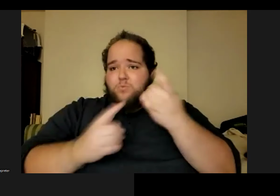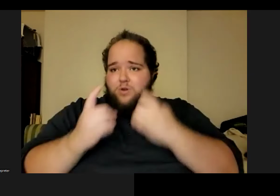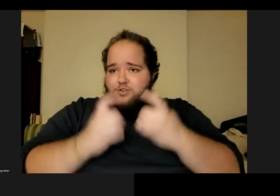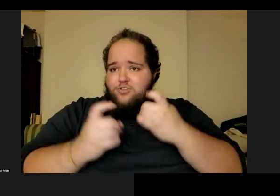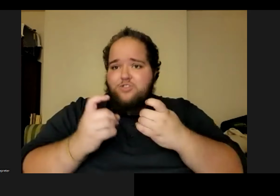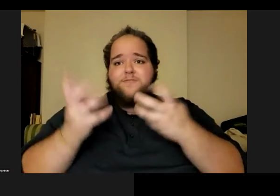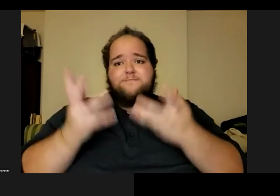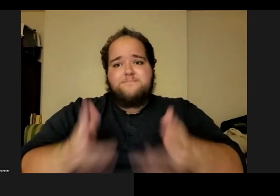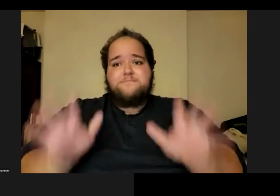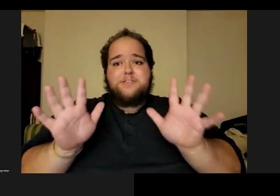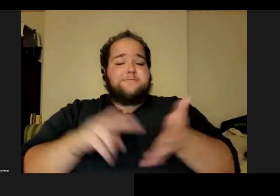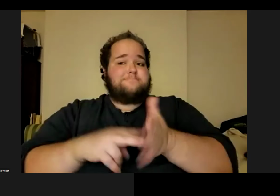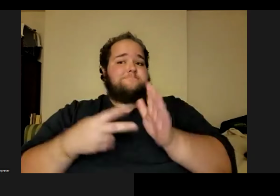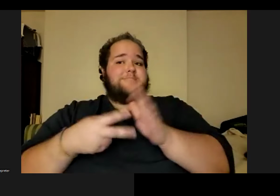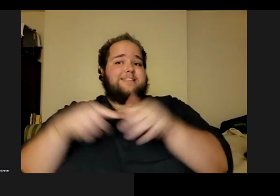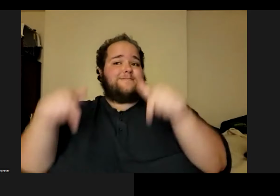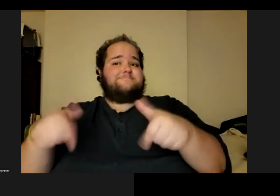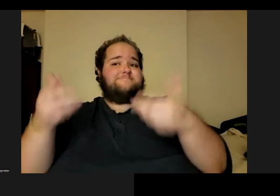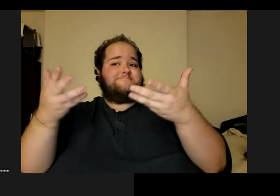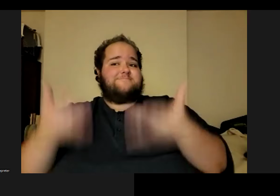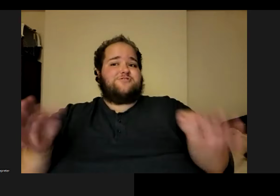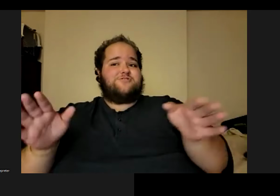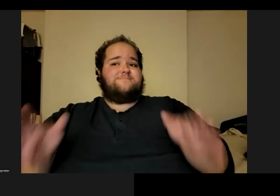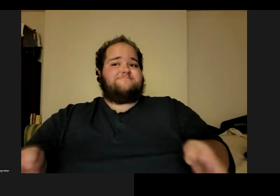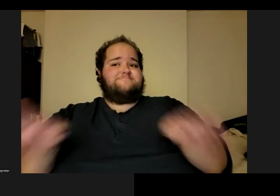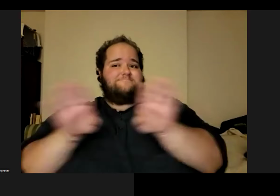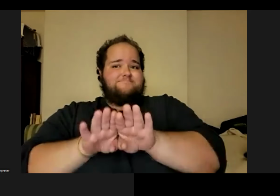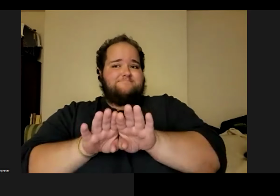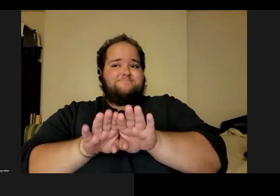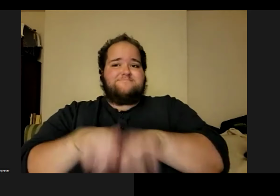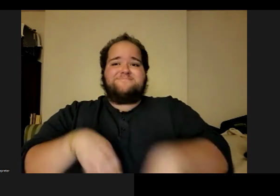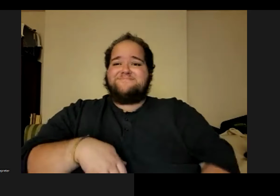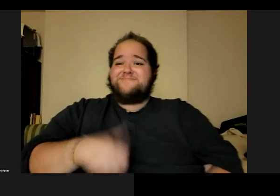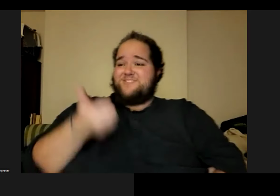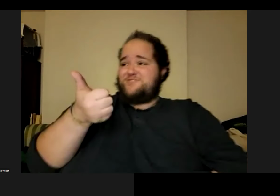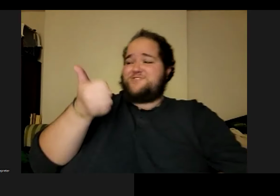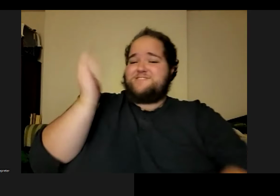That will be us for tonight. That was great, Jessica. I really enjoyed it.